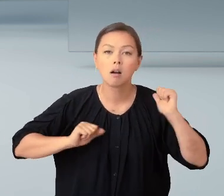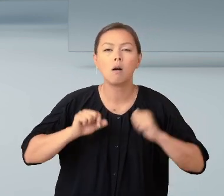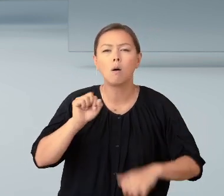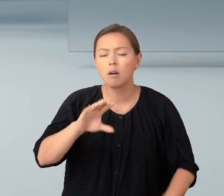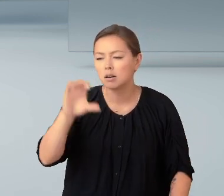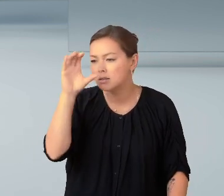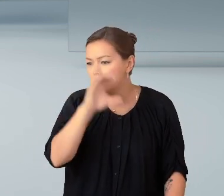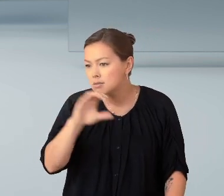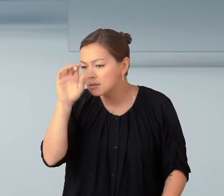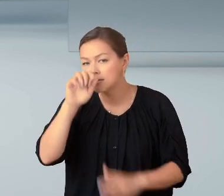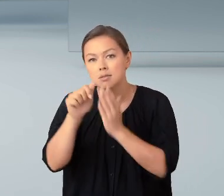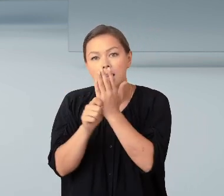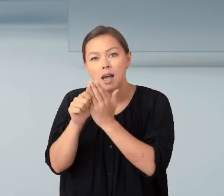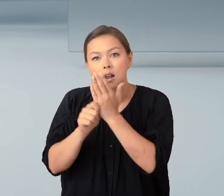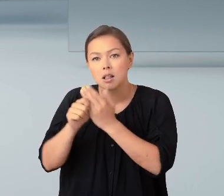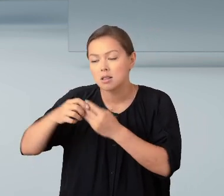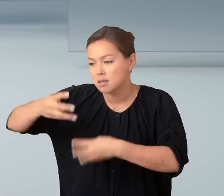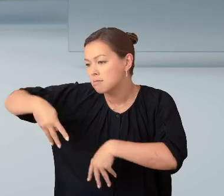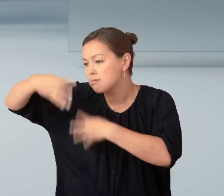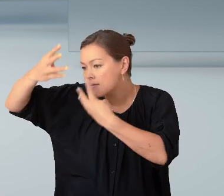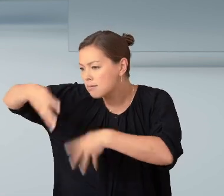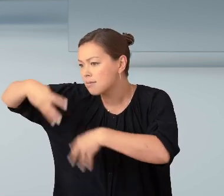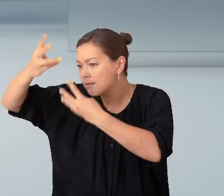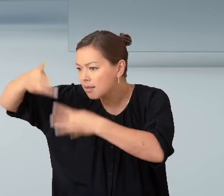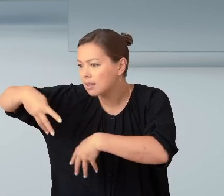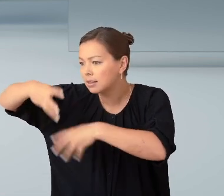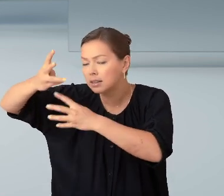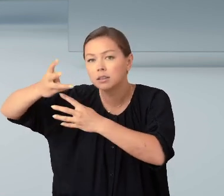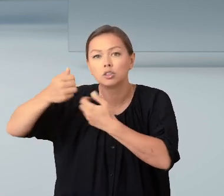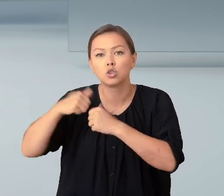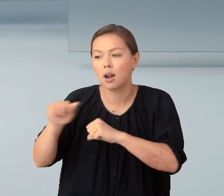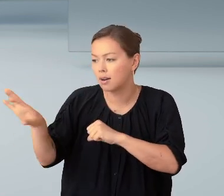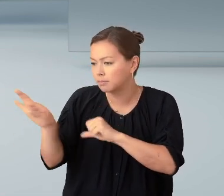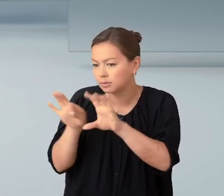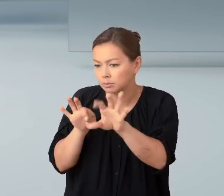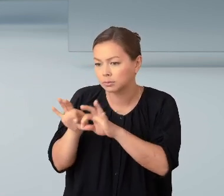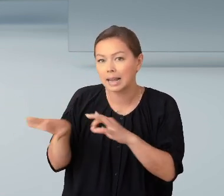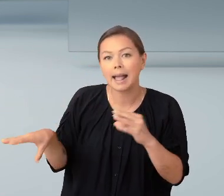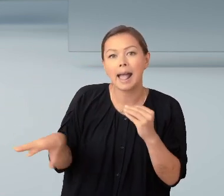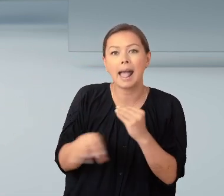through extensive product catalogs. To quickly add items to a sales